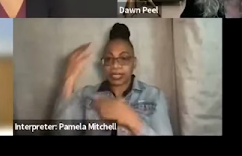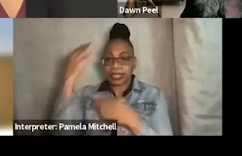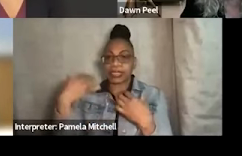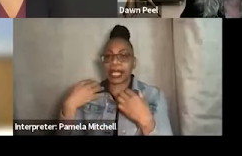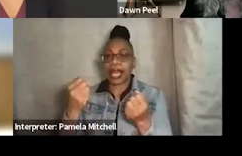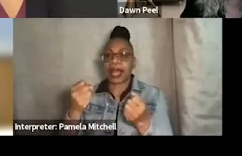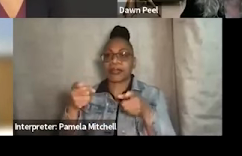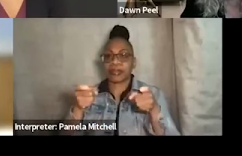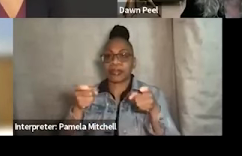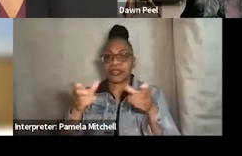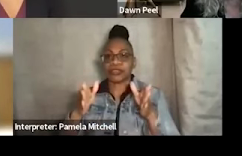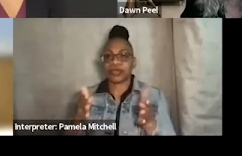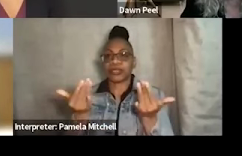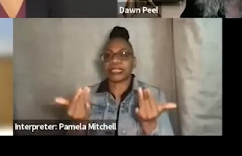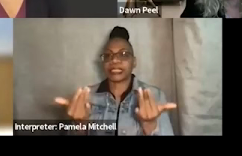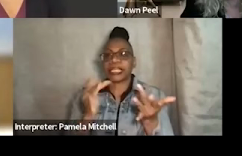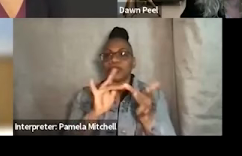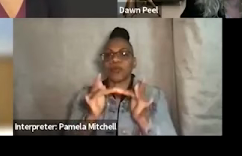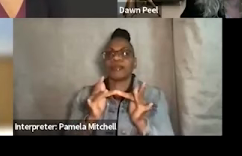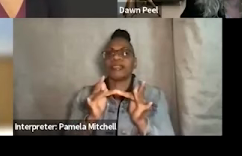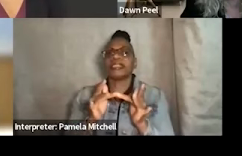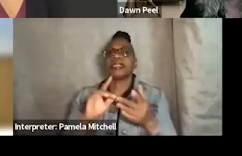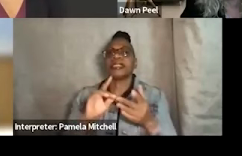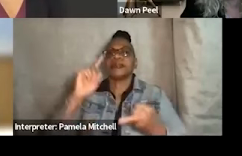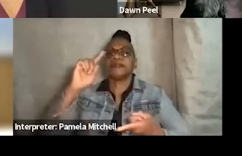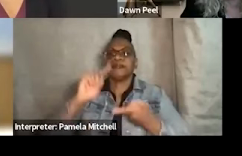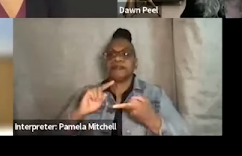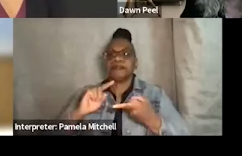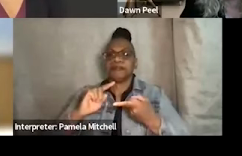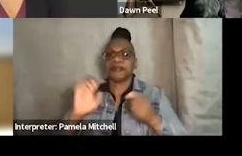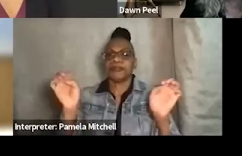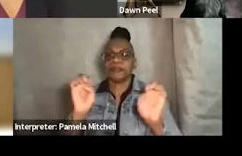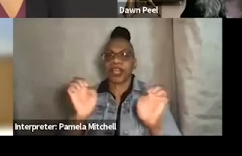Today's webinar is titled Mitigating Crisis with Presence: